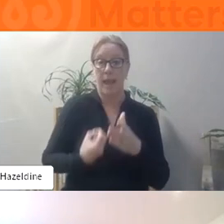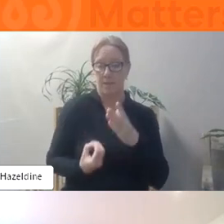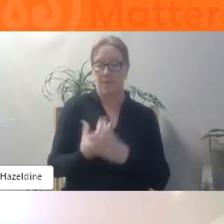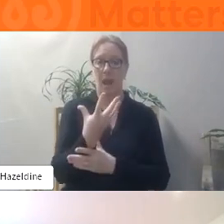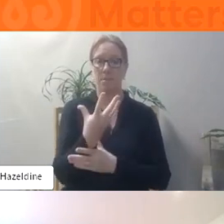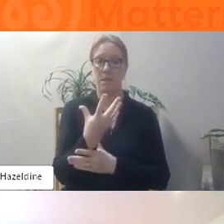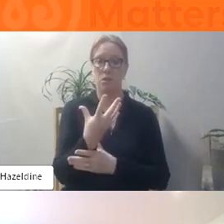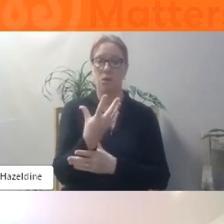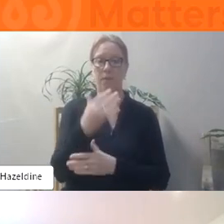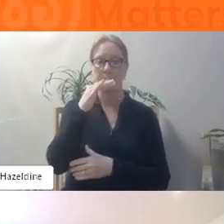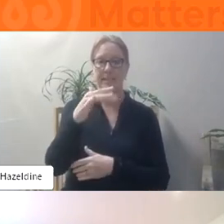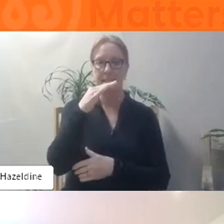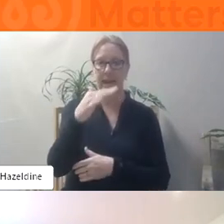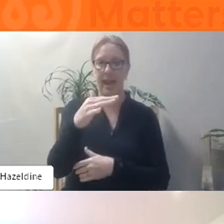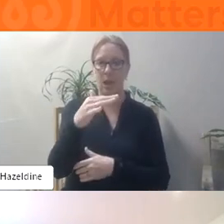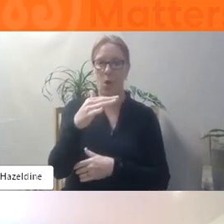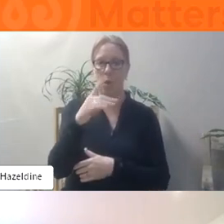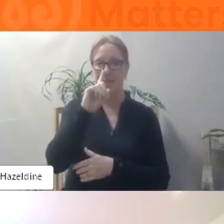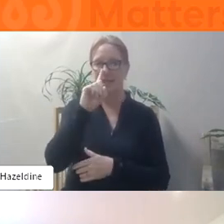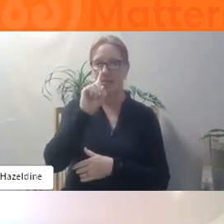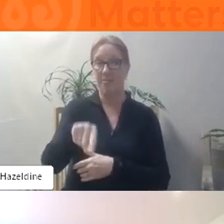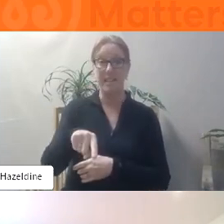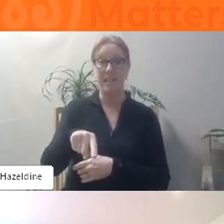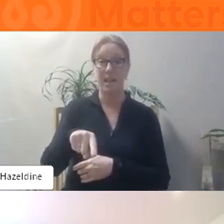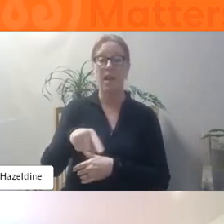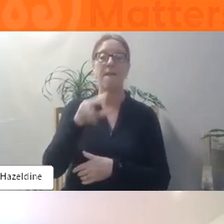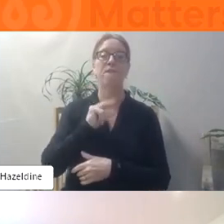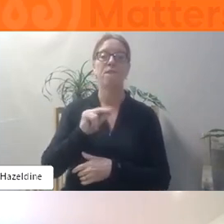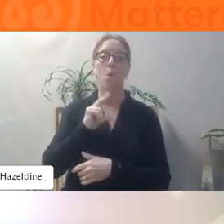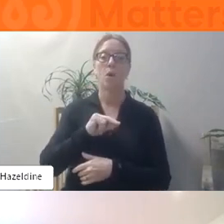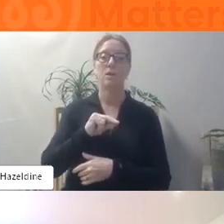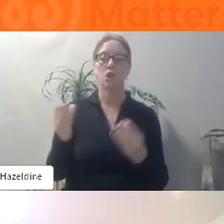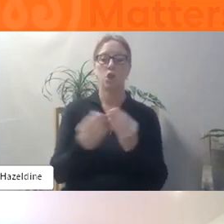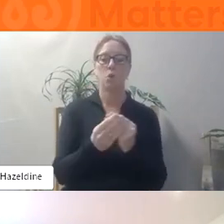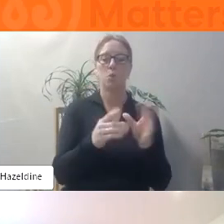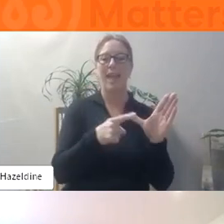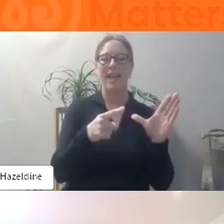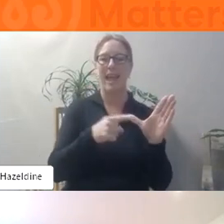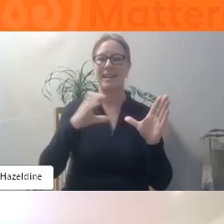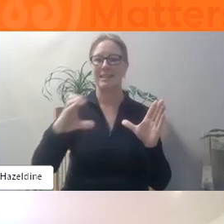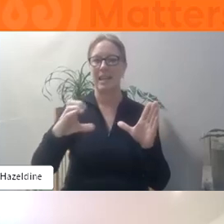te reo synthetic voice for use with AAC devices, communication